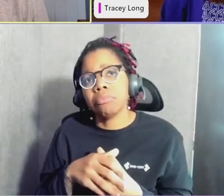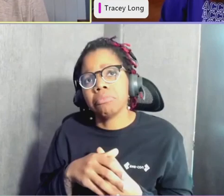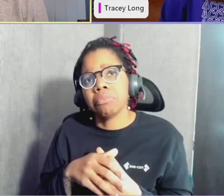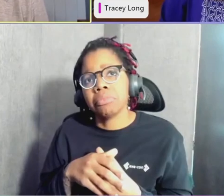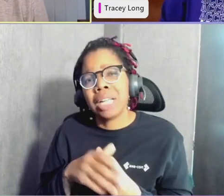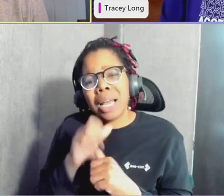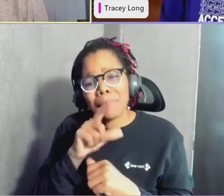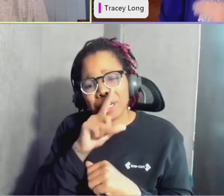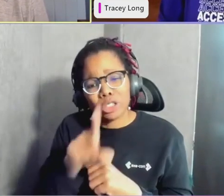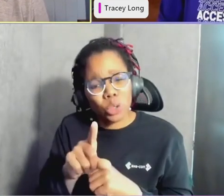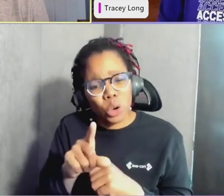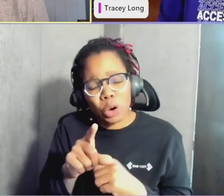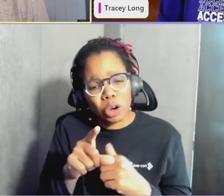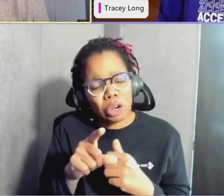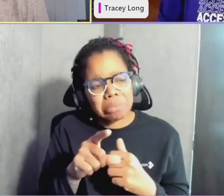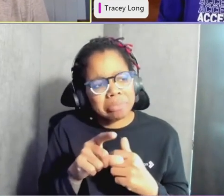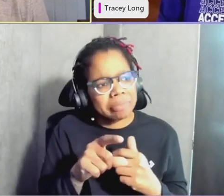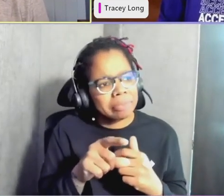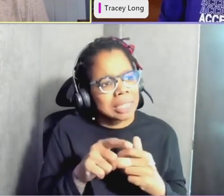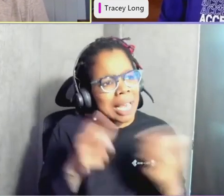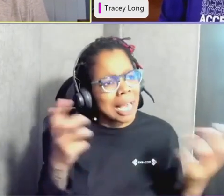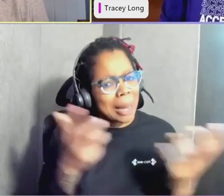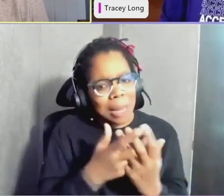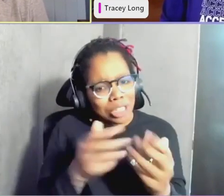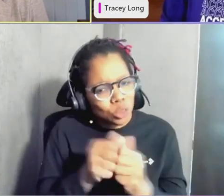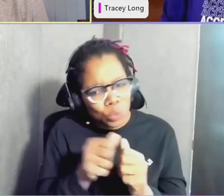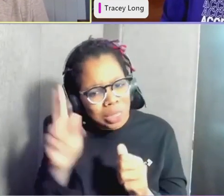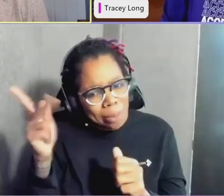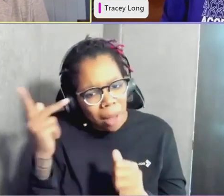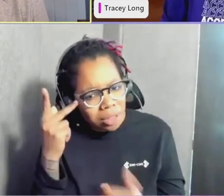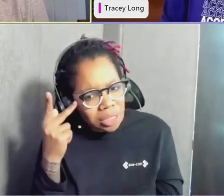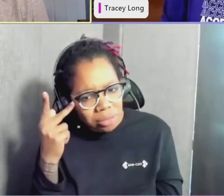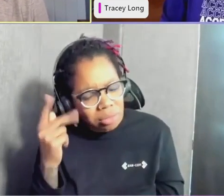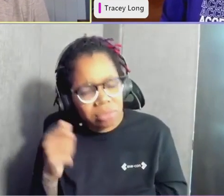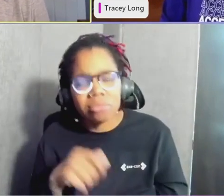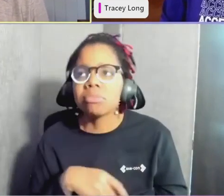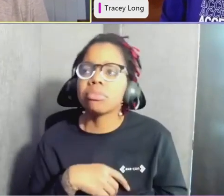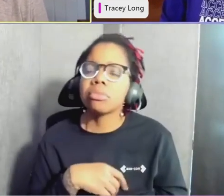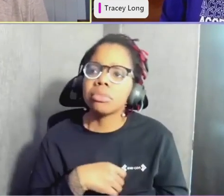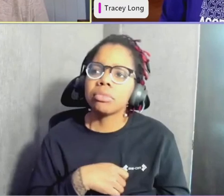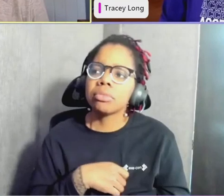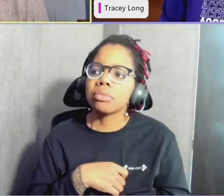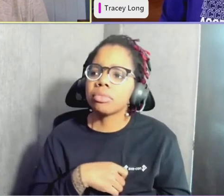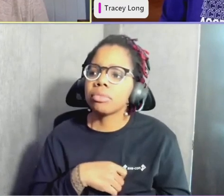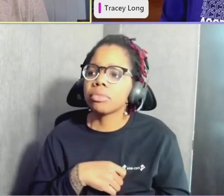states not move forward as quickly . And I'm not always sure that